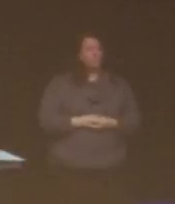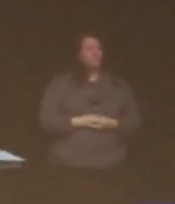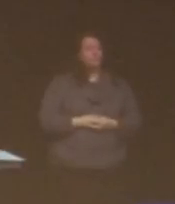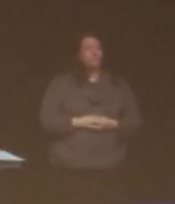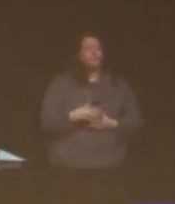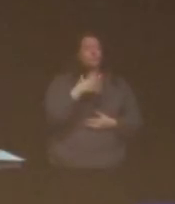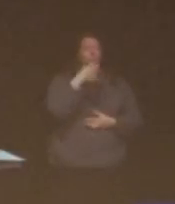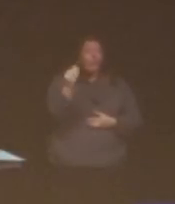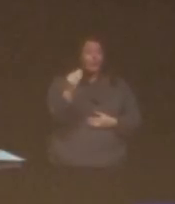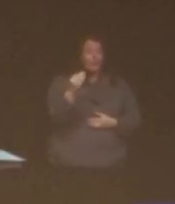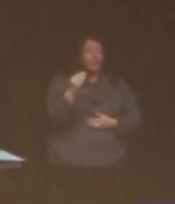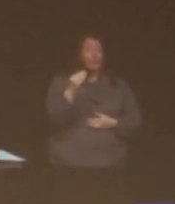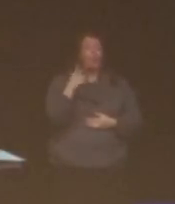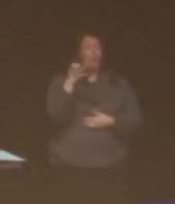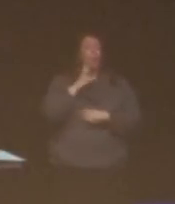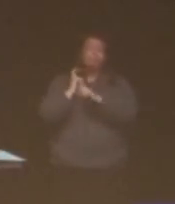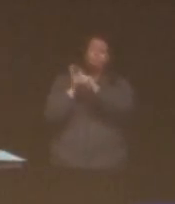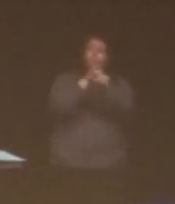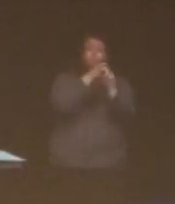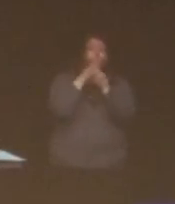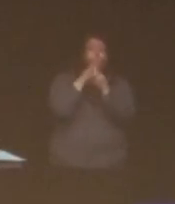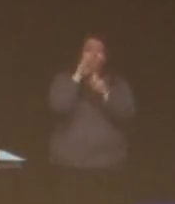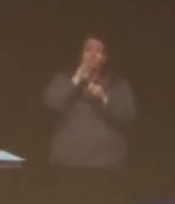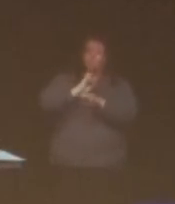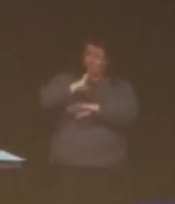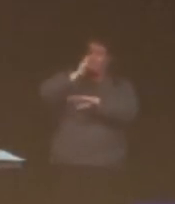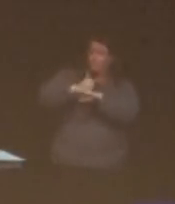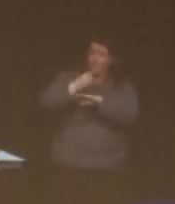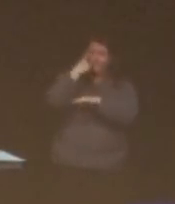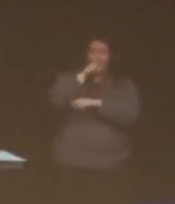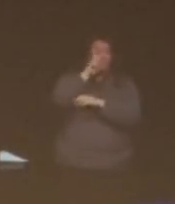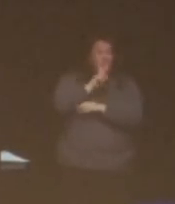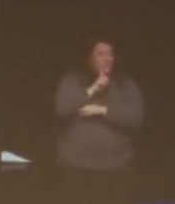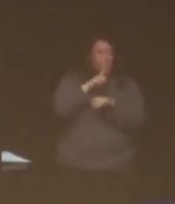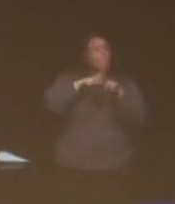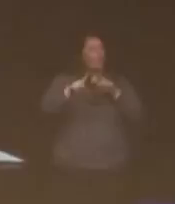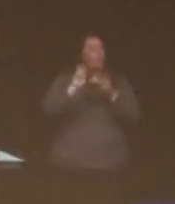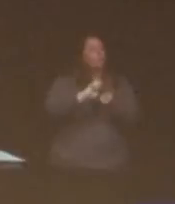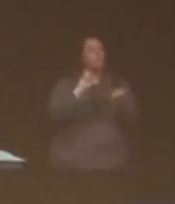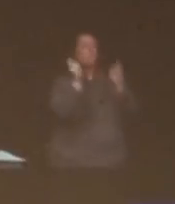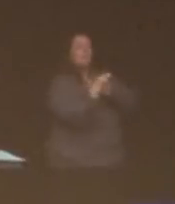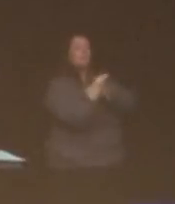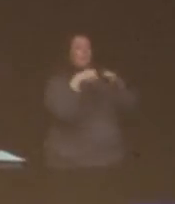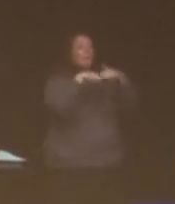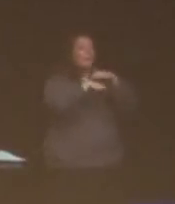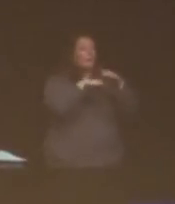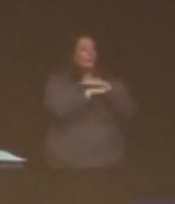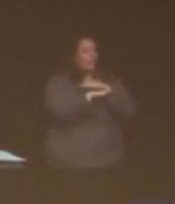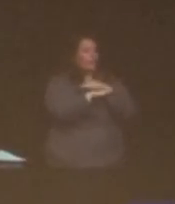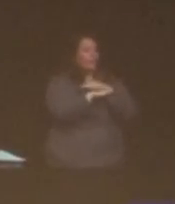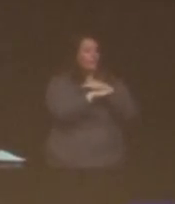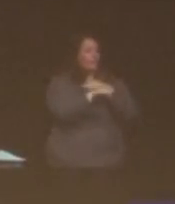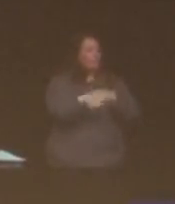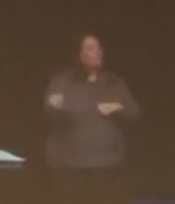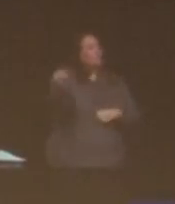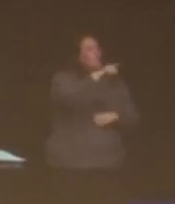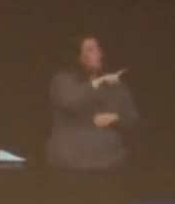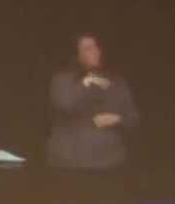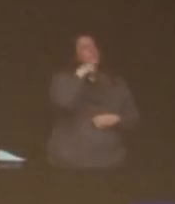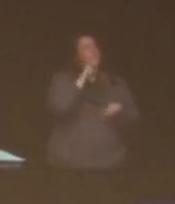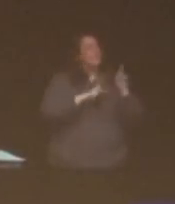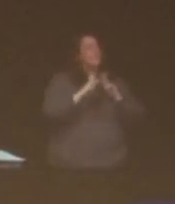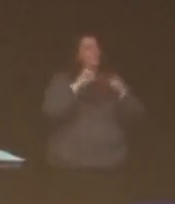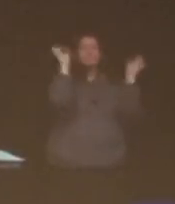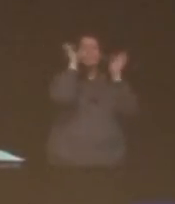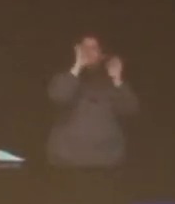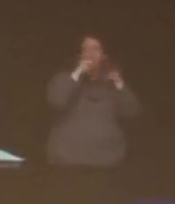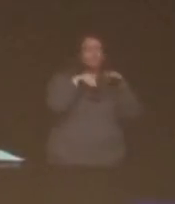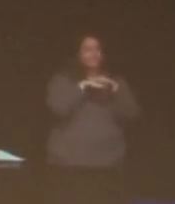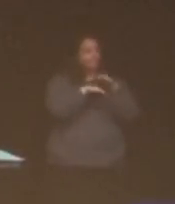English or ASL. I wanted to provide this opportunity as an experience that would give